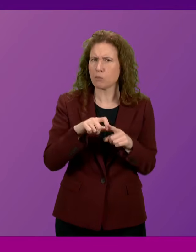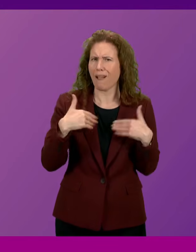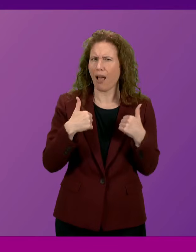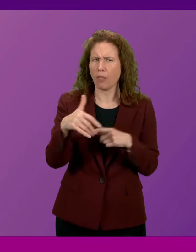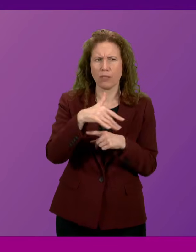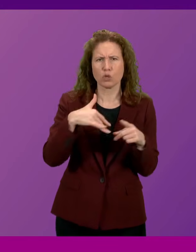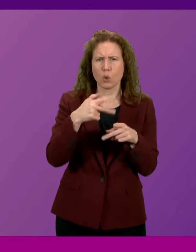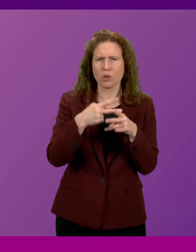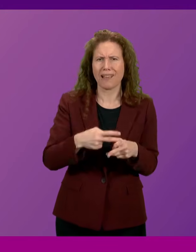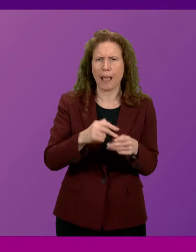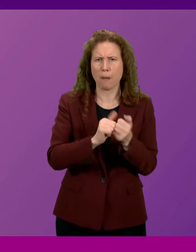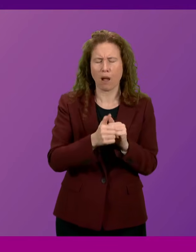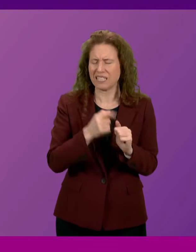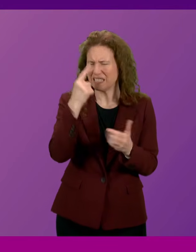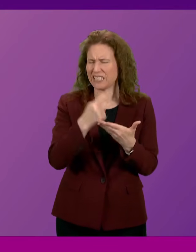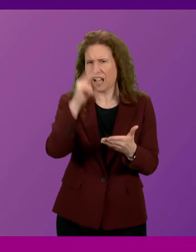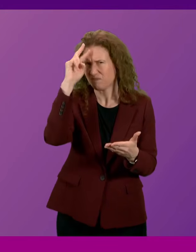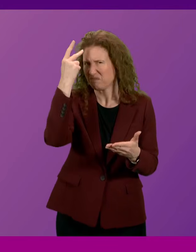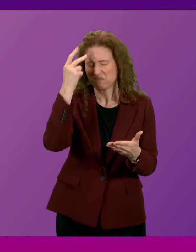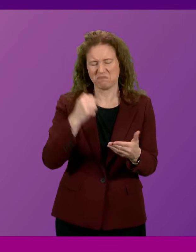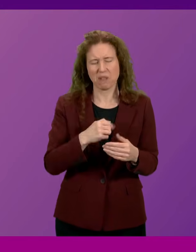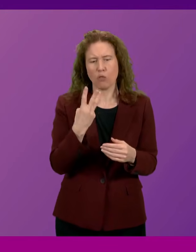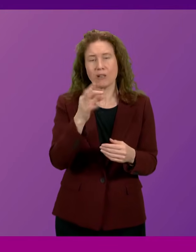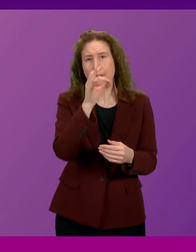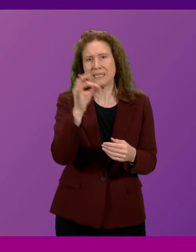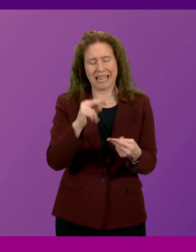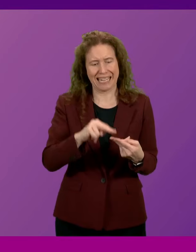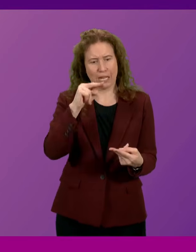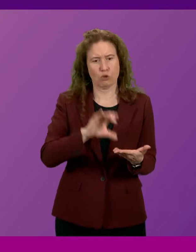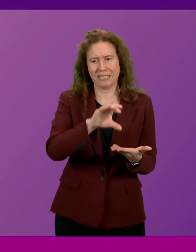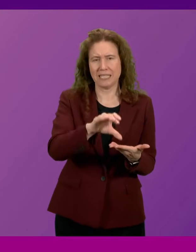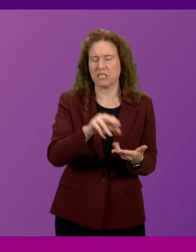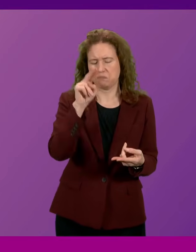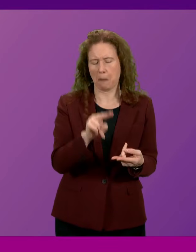partnership has decided to reverse a 3 per cent inflationary uplift in funding for hospices here